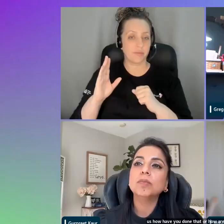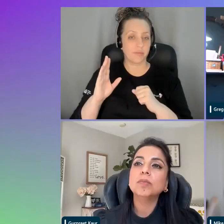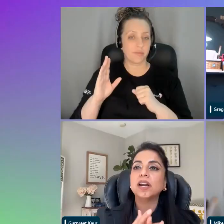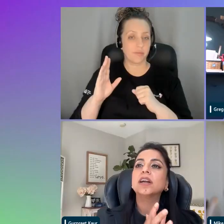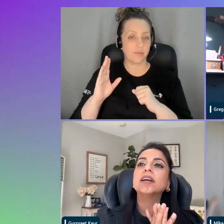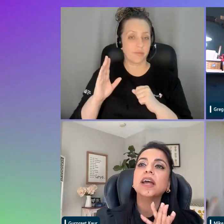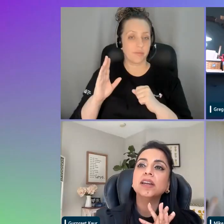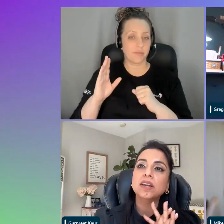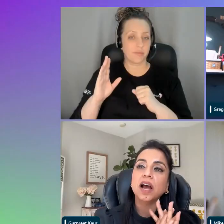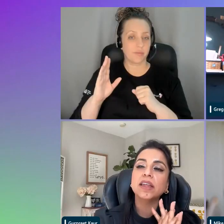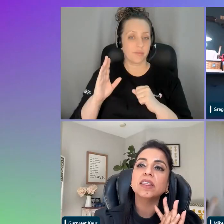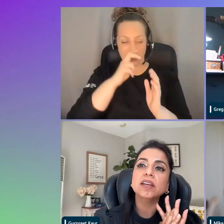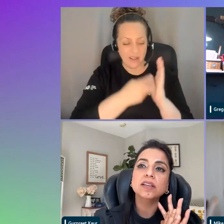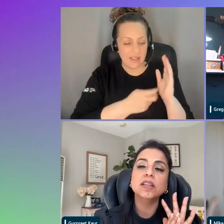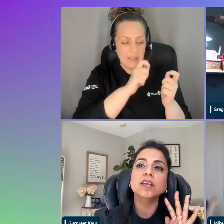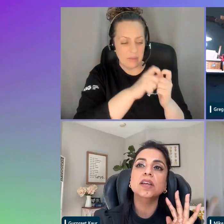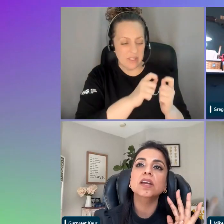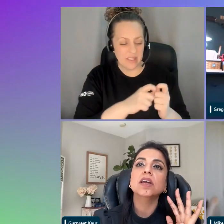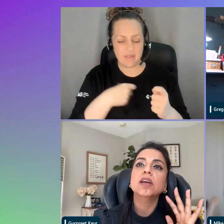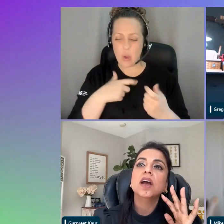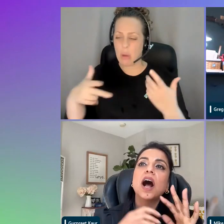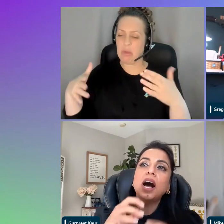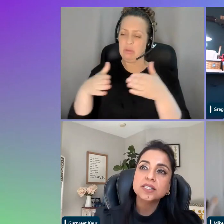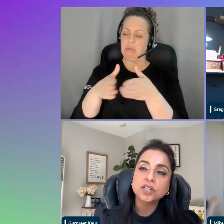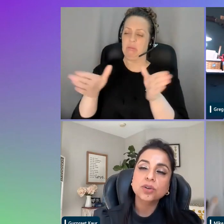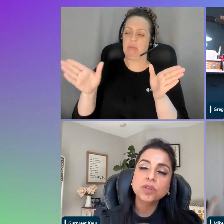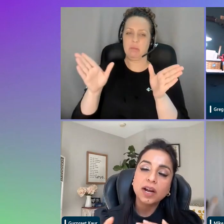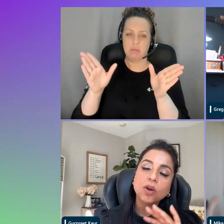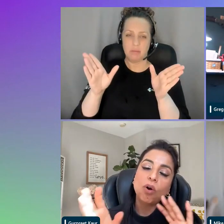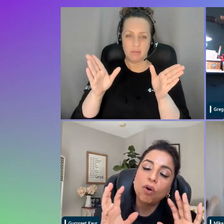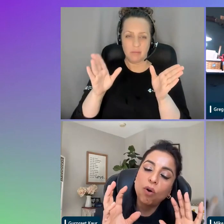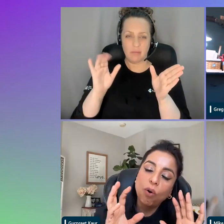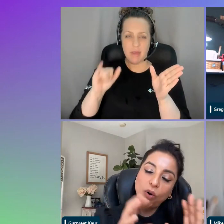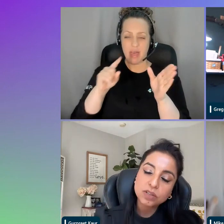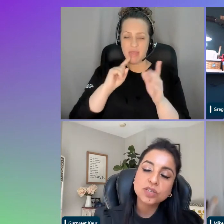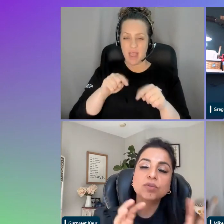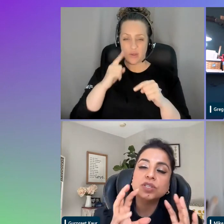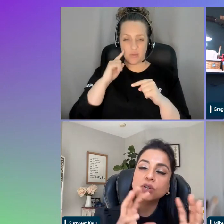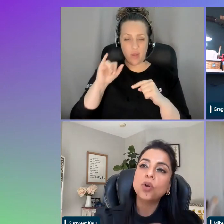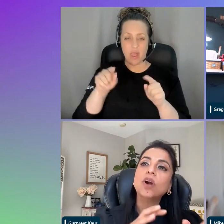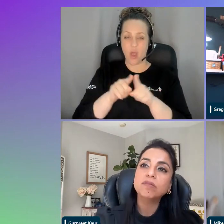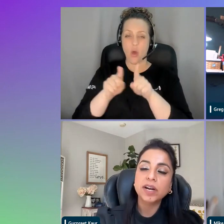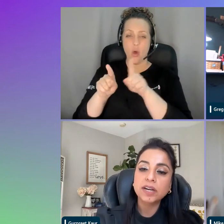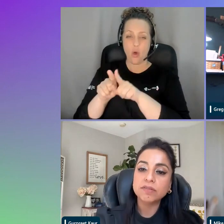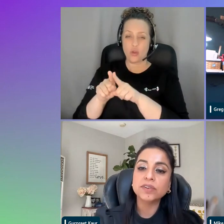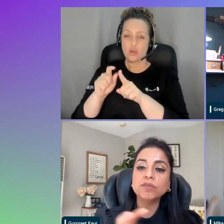I'll be generic and I think the answer to that also is not very